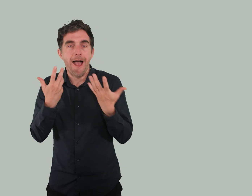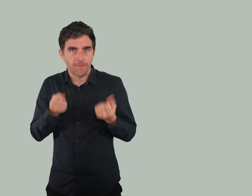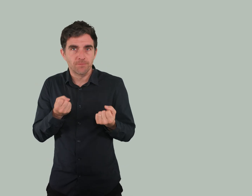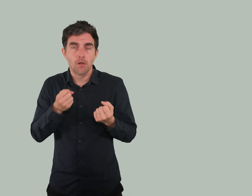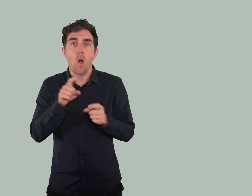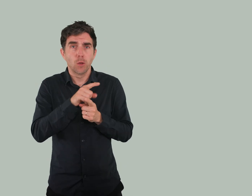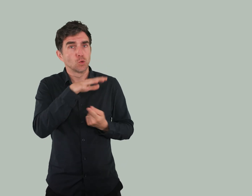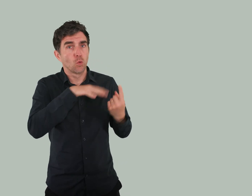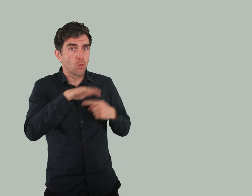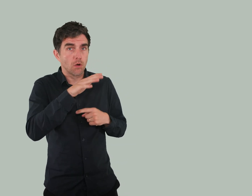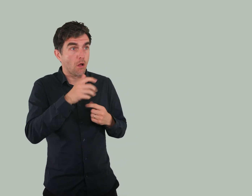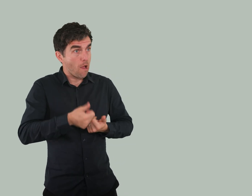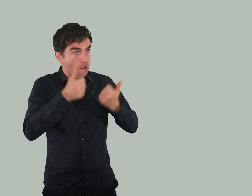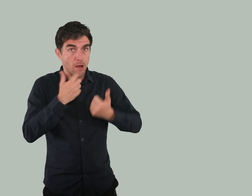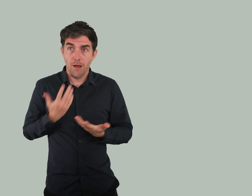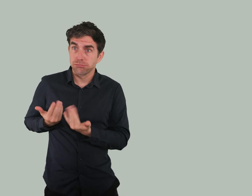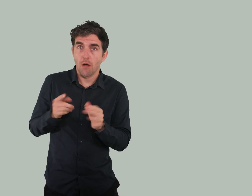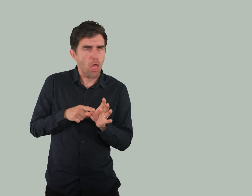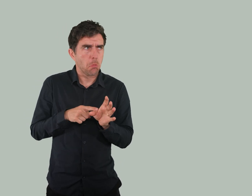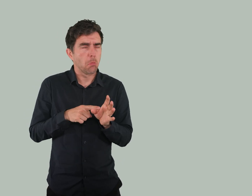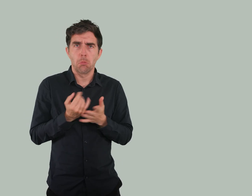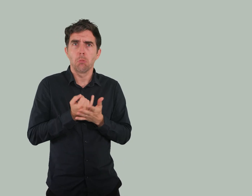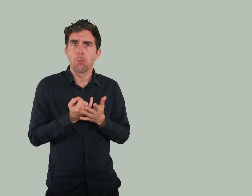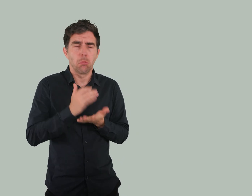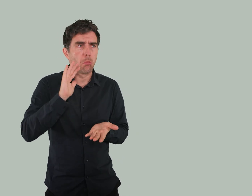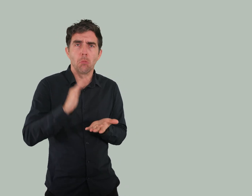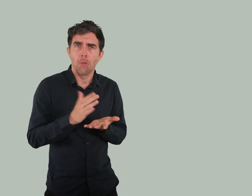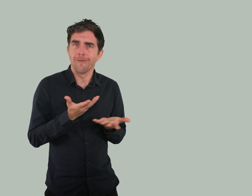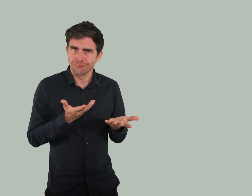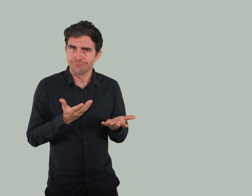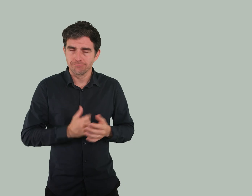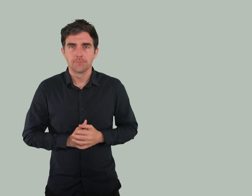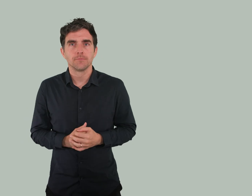and a labour market that has become less effective at bringing young people in.